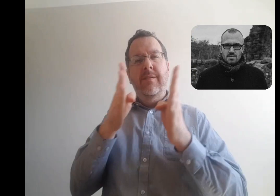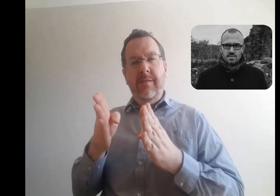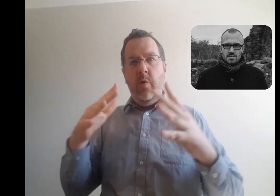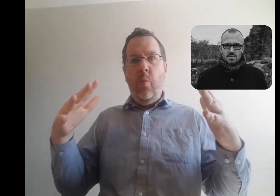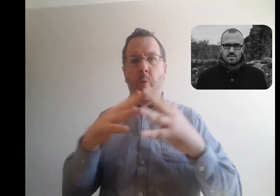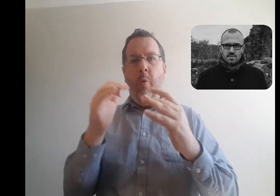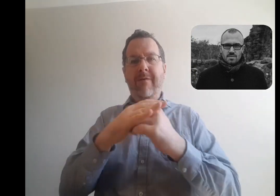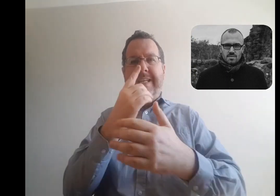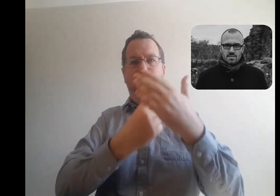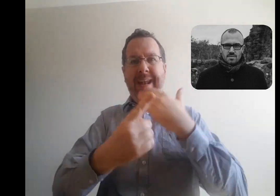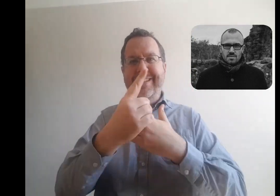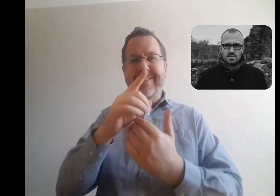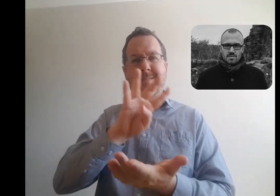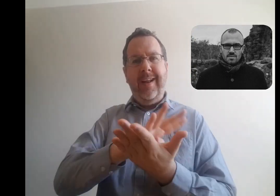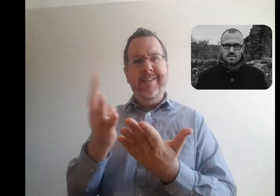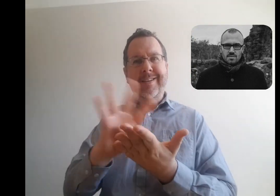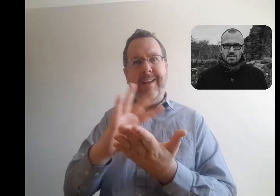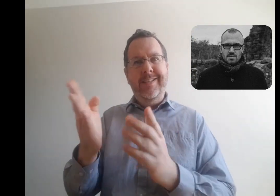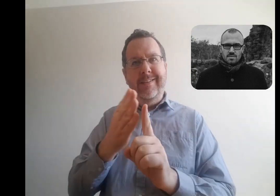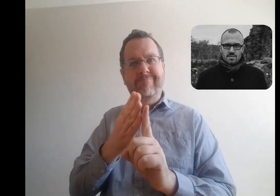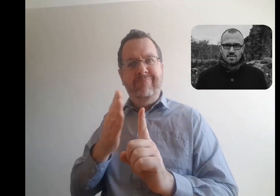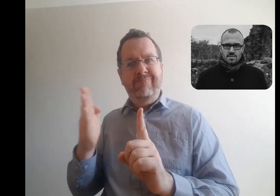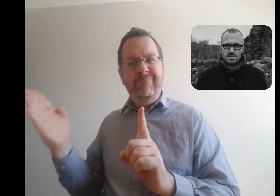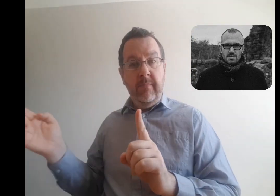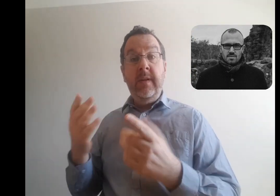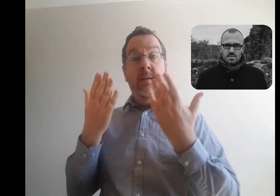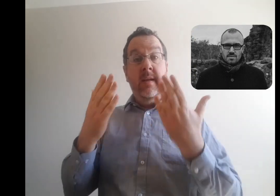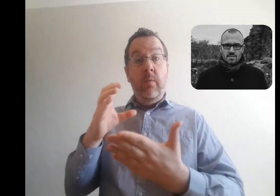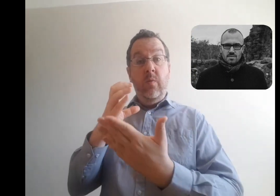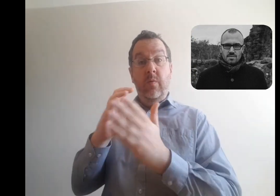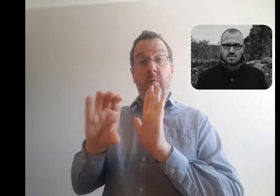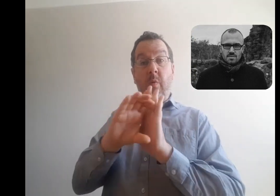then leading on to the War of Independence from 1919 onwards.